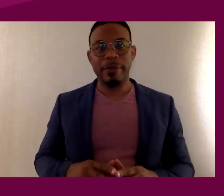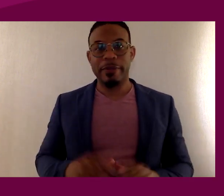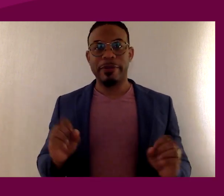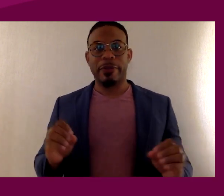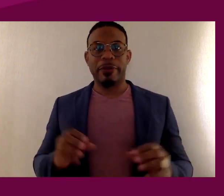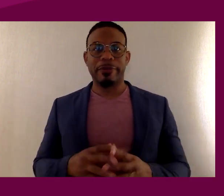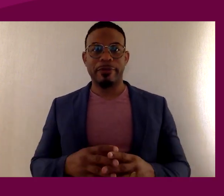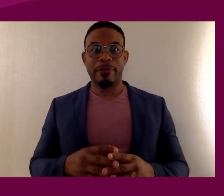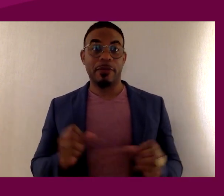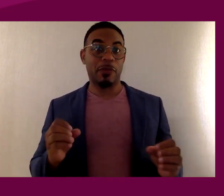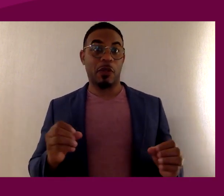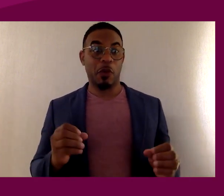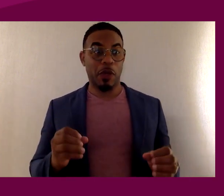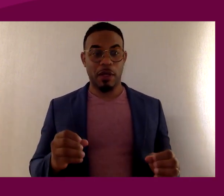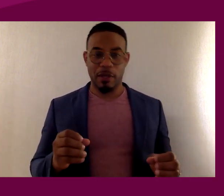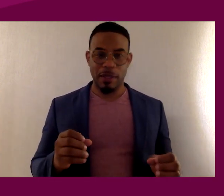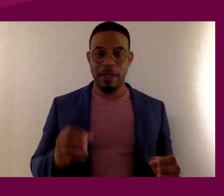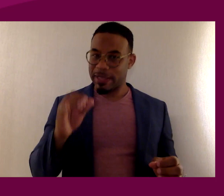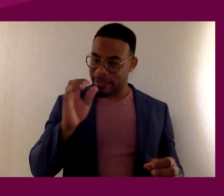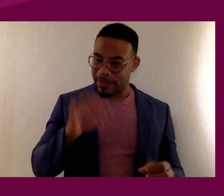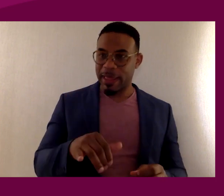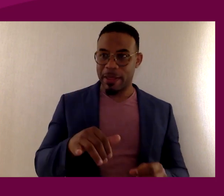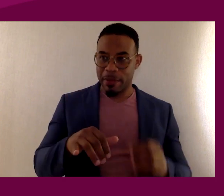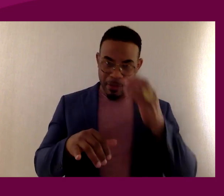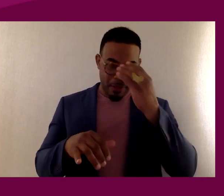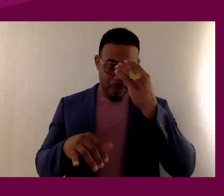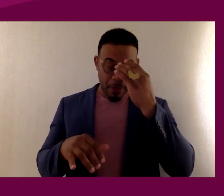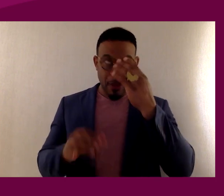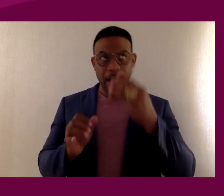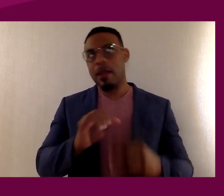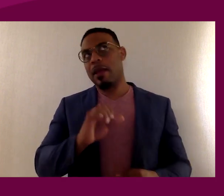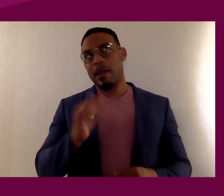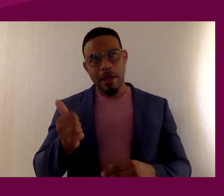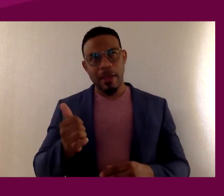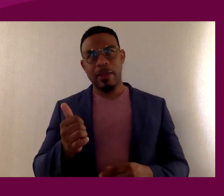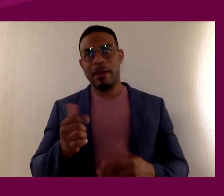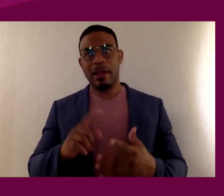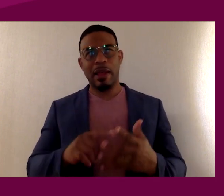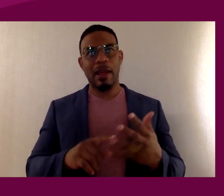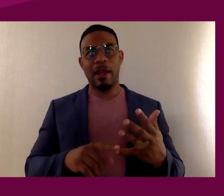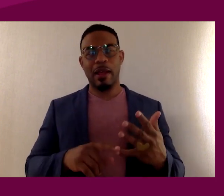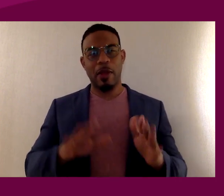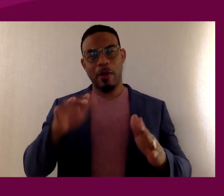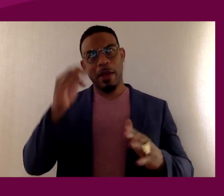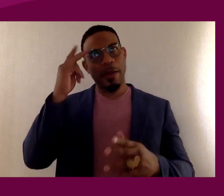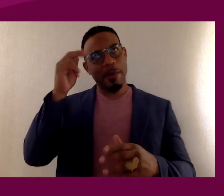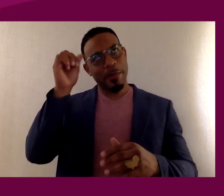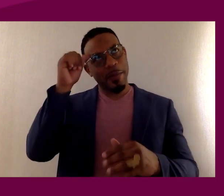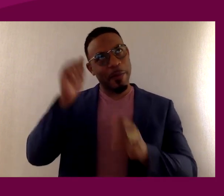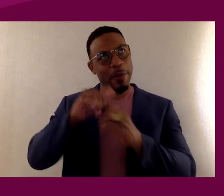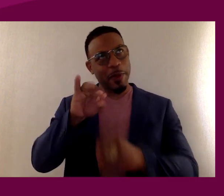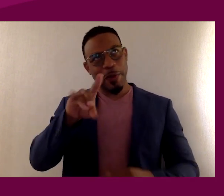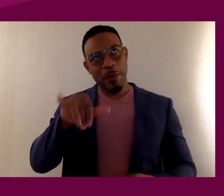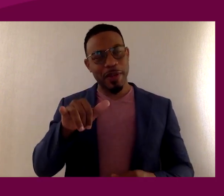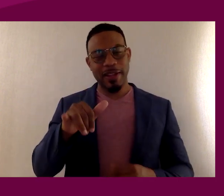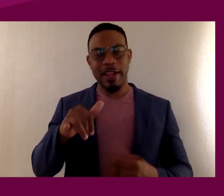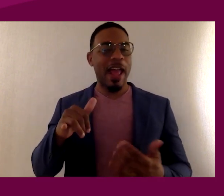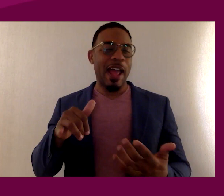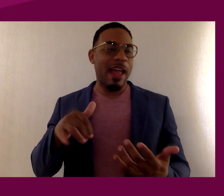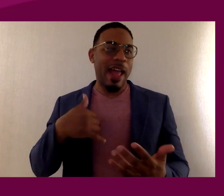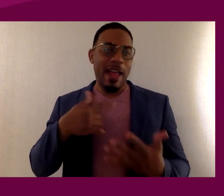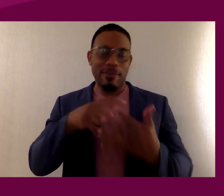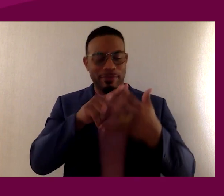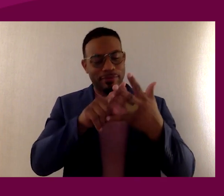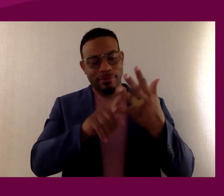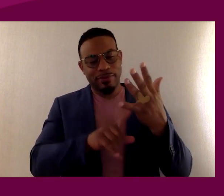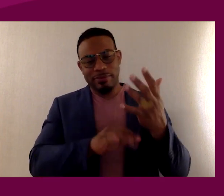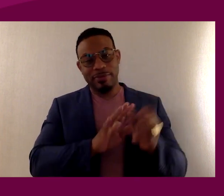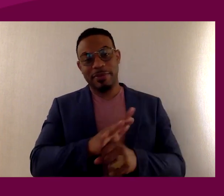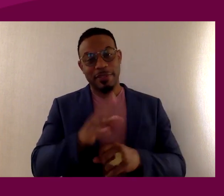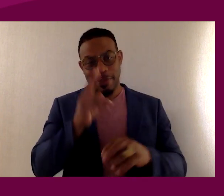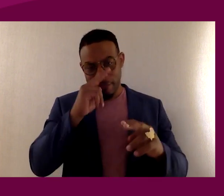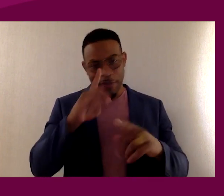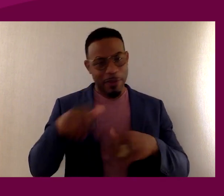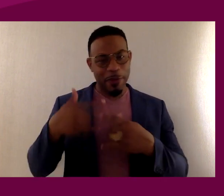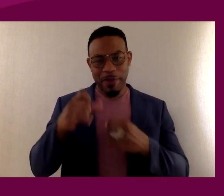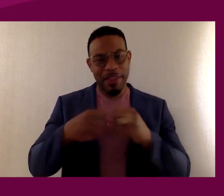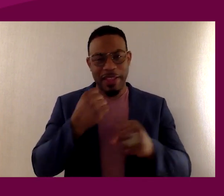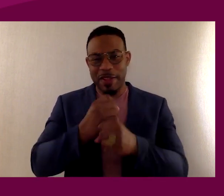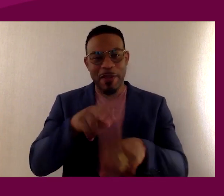an accessible bathroom here folks. That was another great memory with Judy. There's been